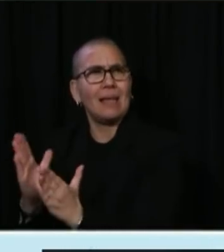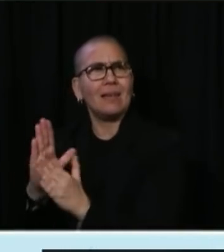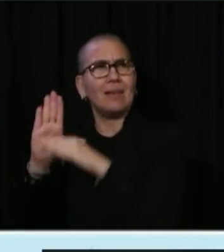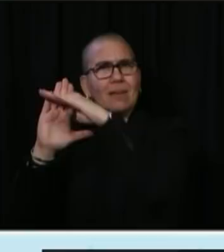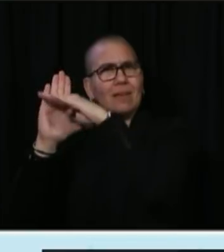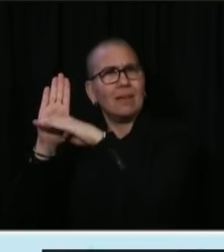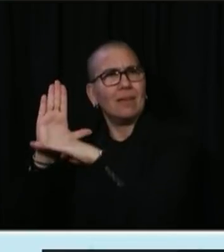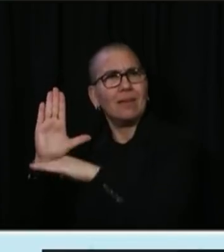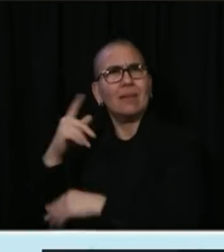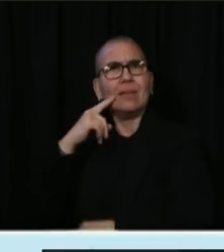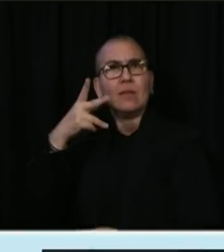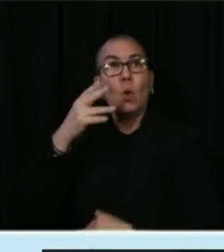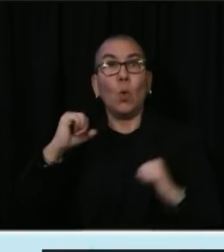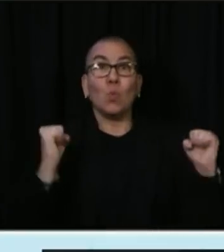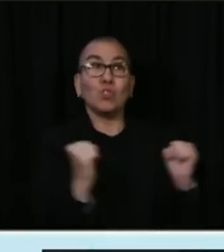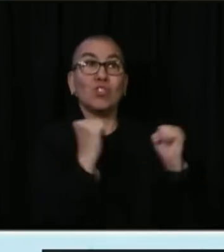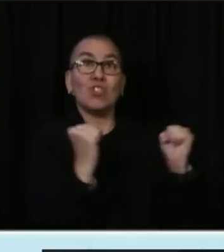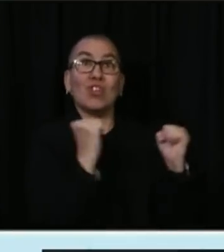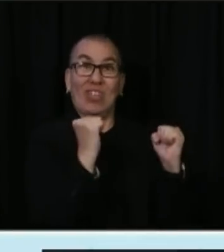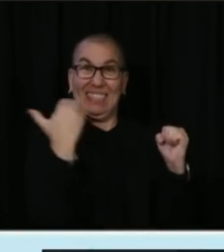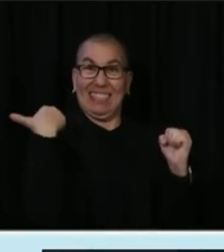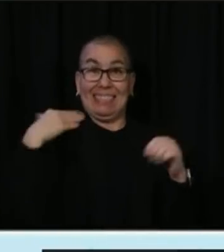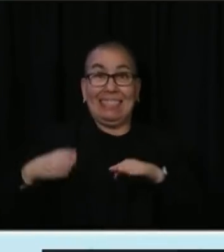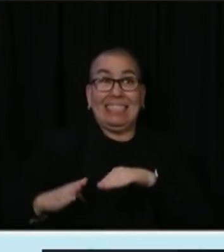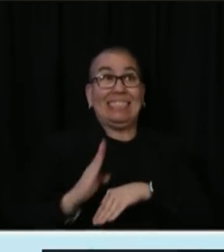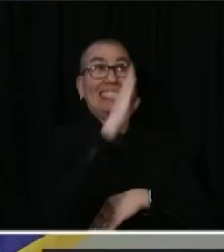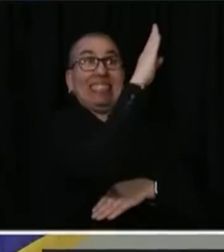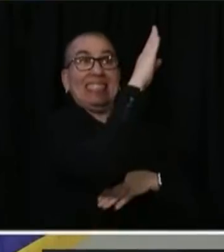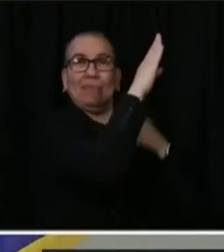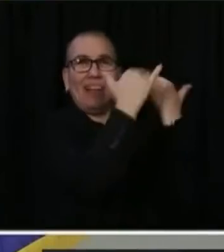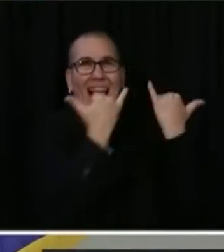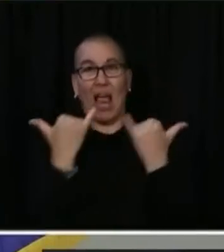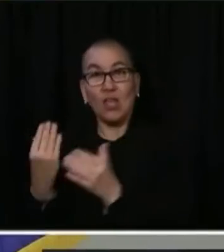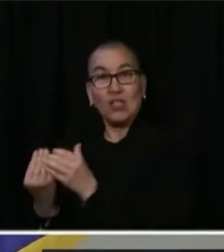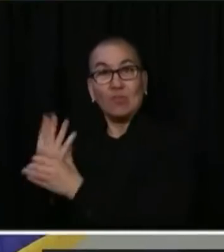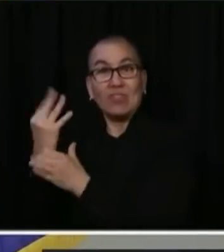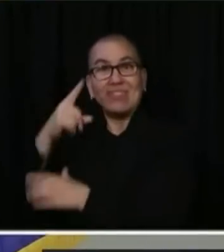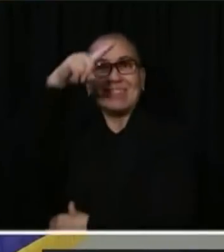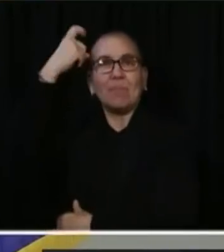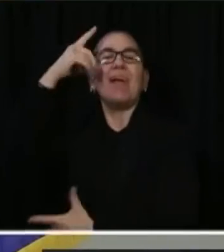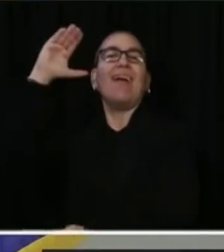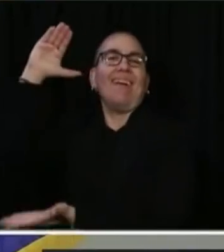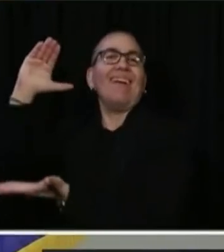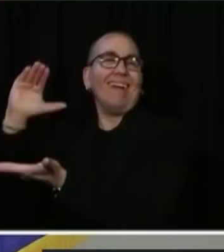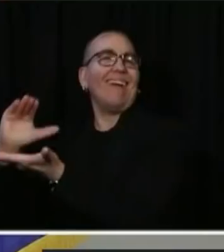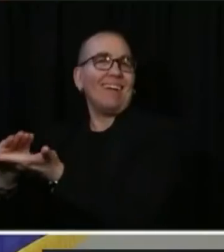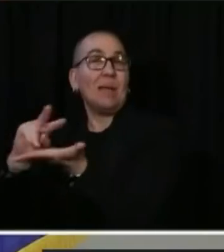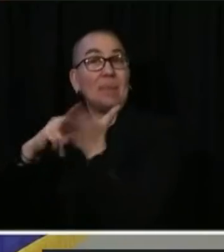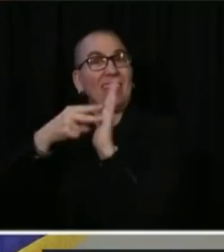WANT TO DO. THAT COINCIDES WITH MINNESOTANS GETTING OUTDOORS AND IT'S NOT A COINCIDENCE THAT IT FOLLOWS THE